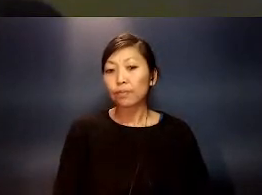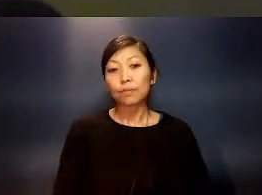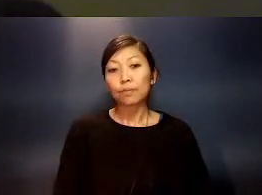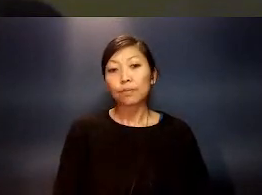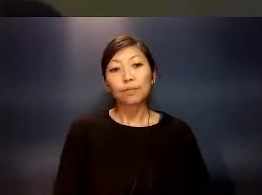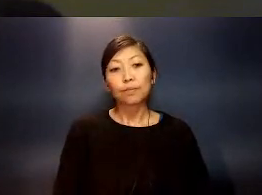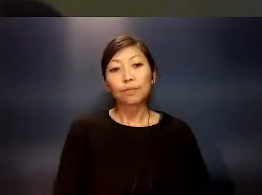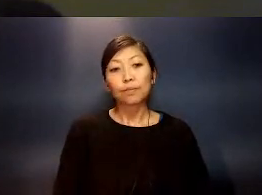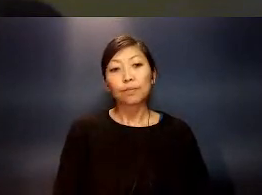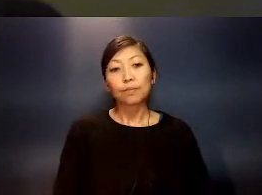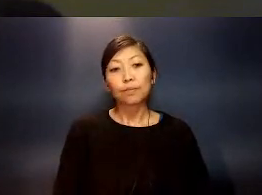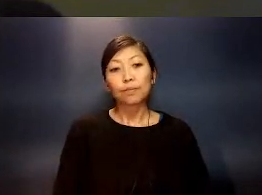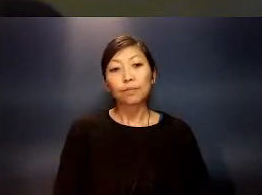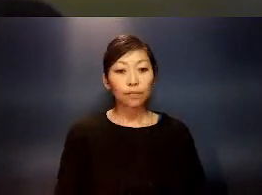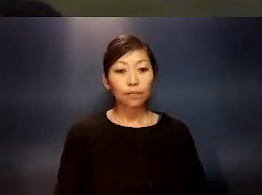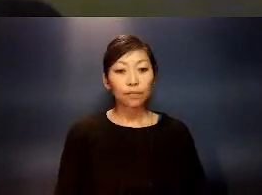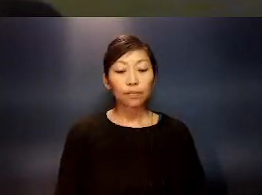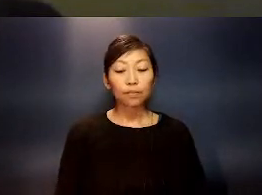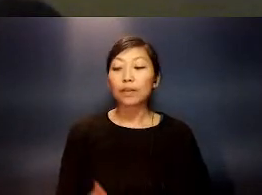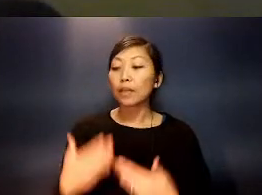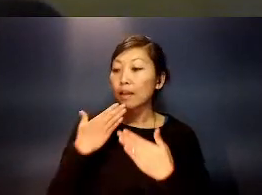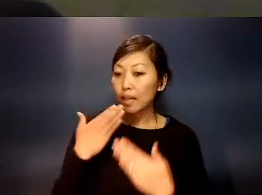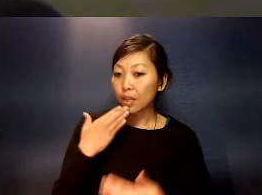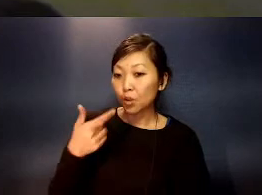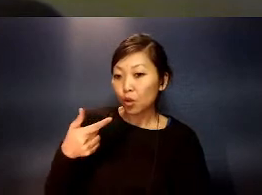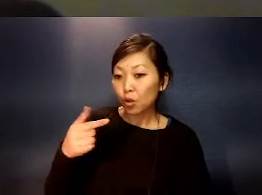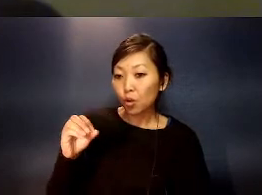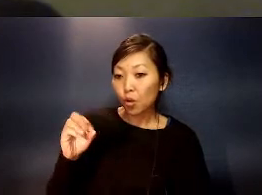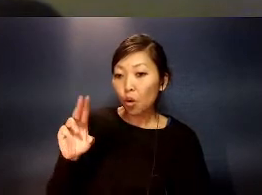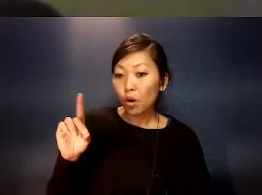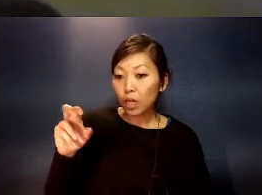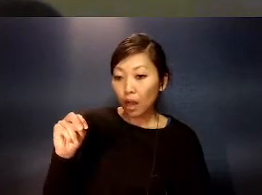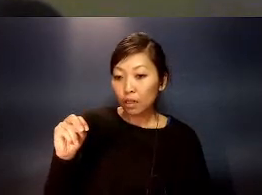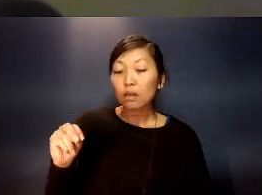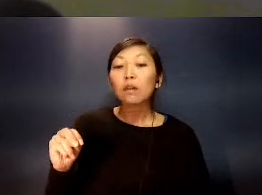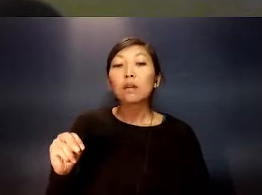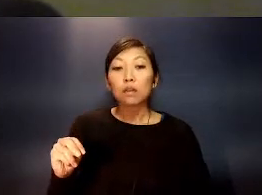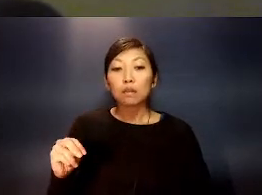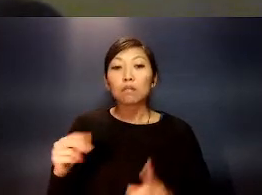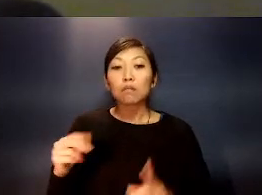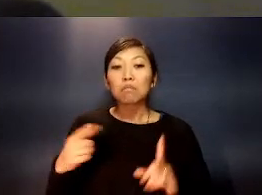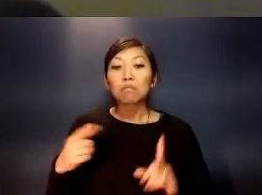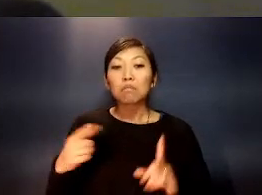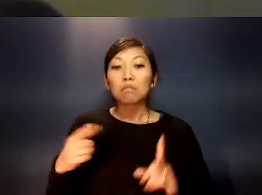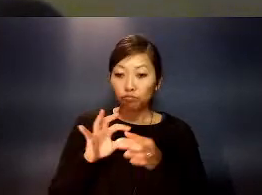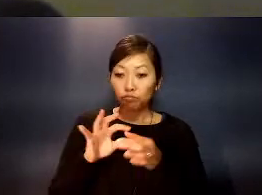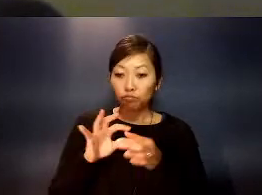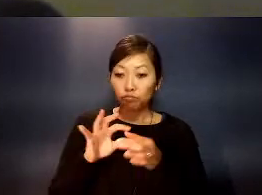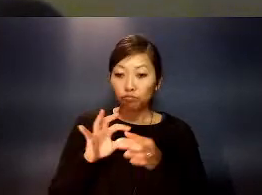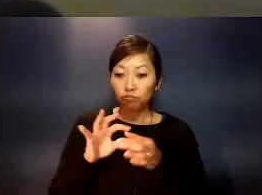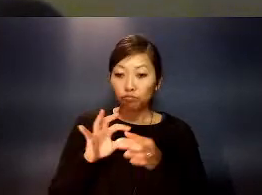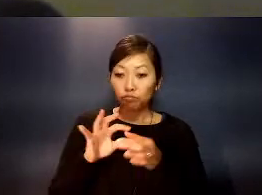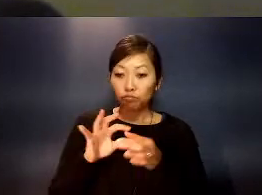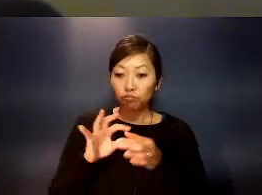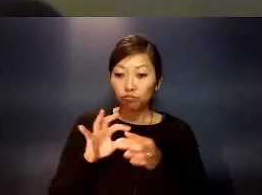THE BUDGET DOES NEED SEVEN VOTES TO PASS, INCLUDING EACH ITEM. THE MAYOR DOES NOT HAVE A LINE ITEM VETO BUT DOES A